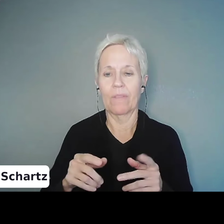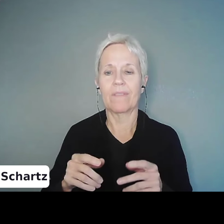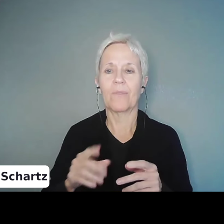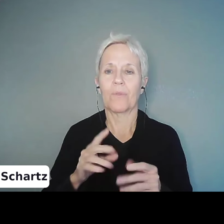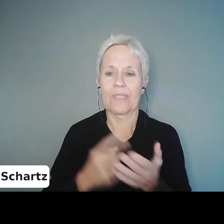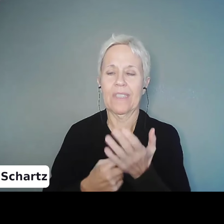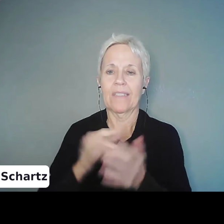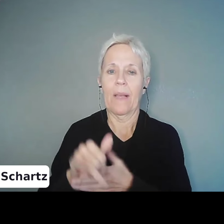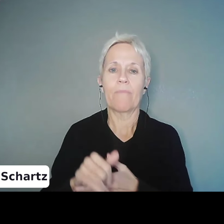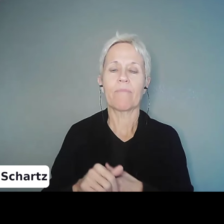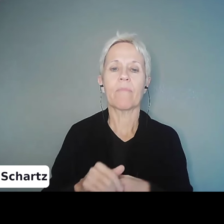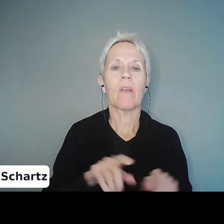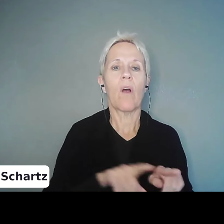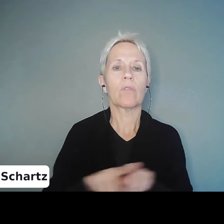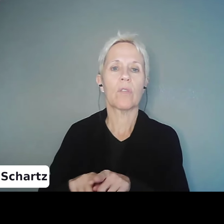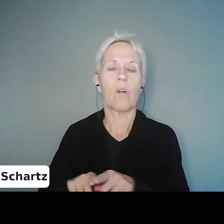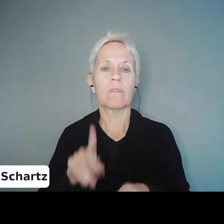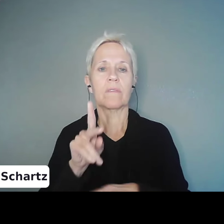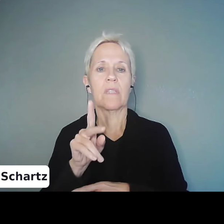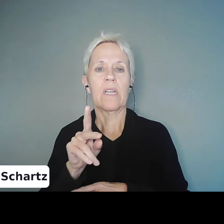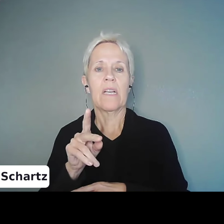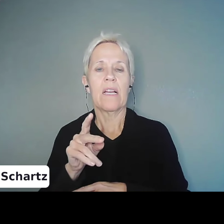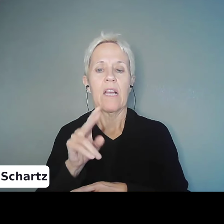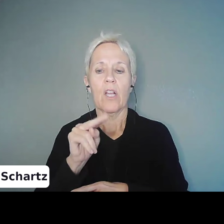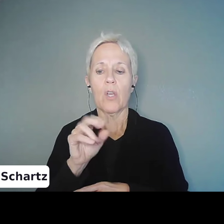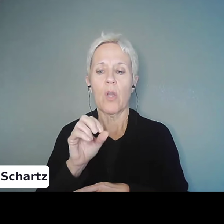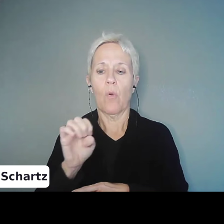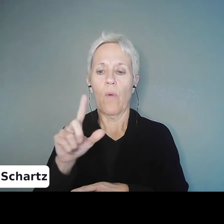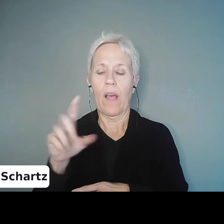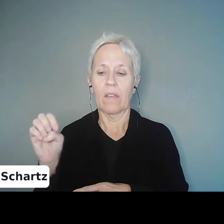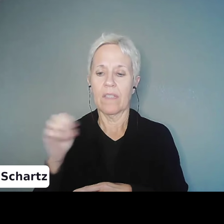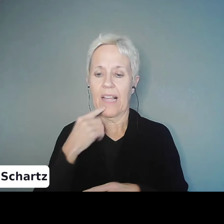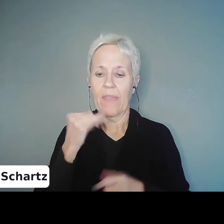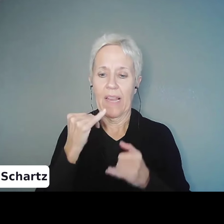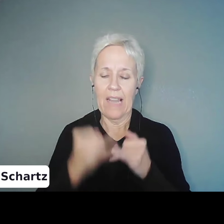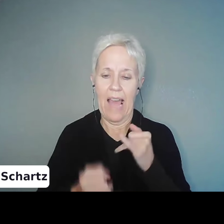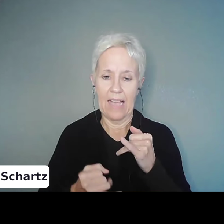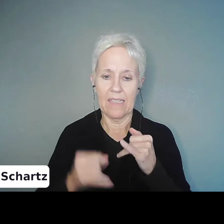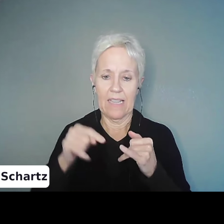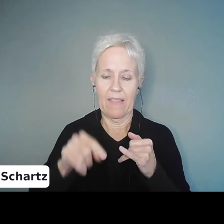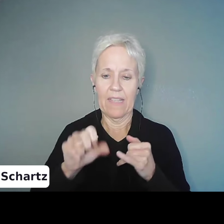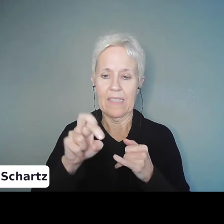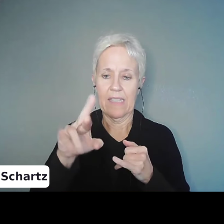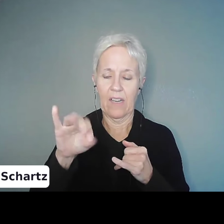All right.